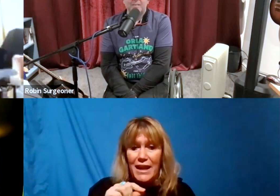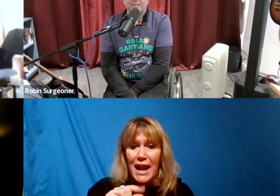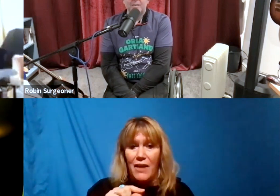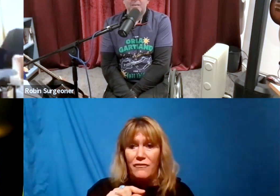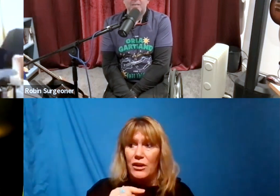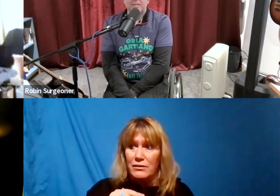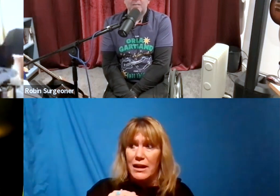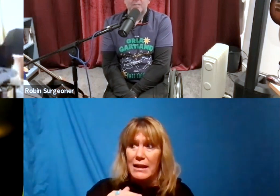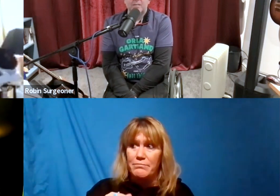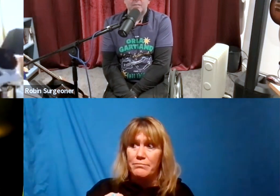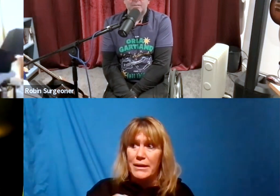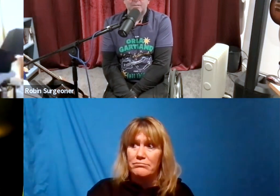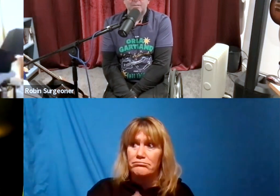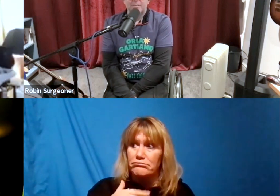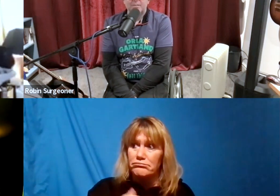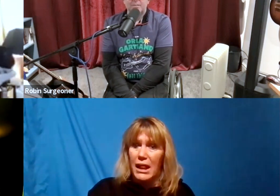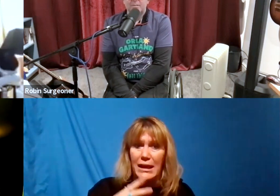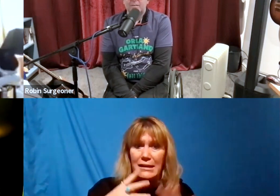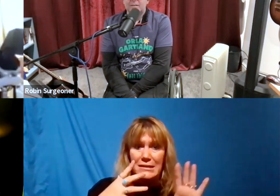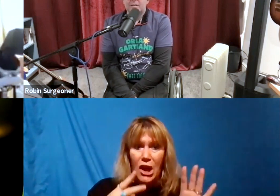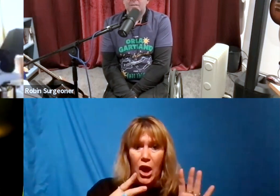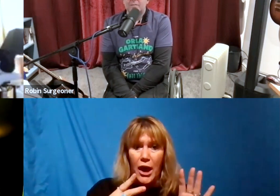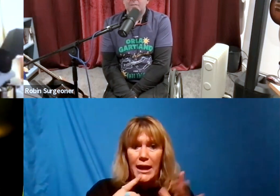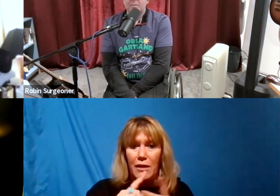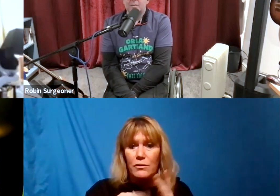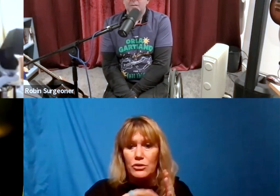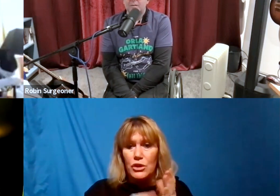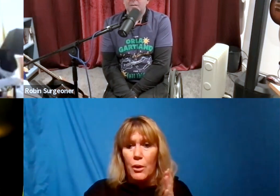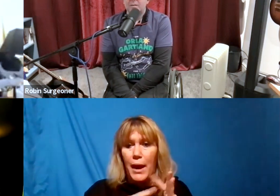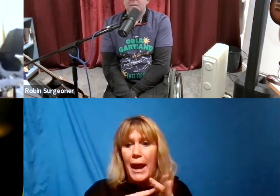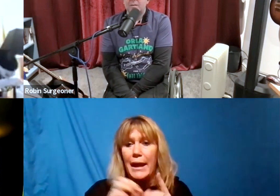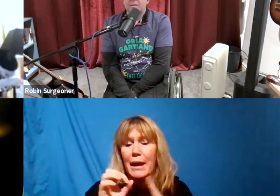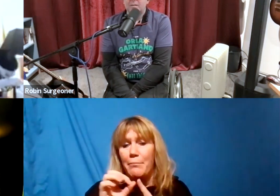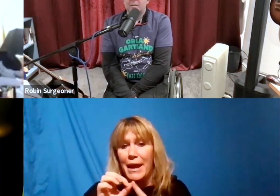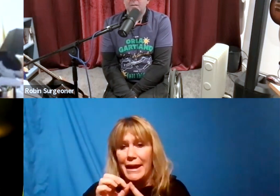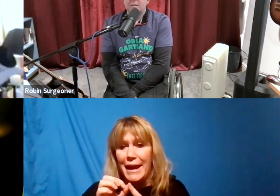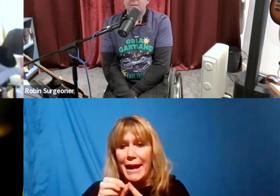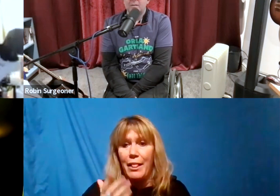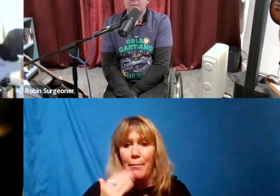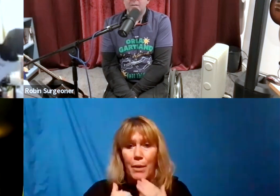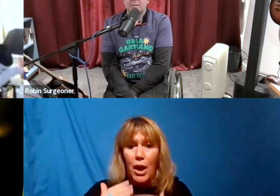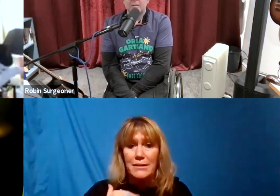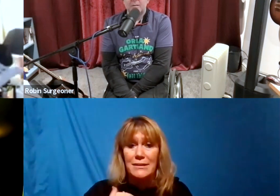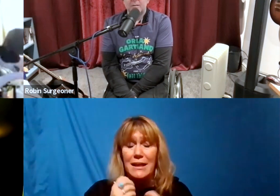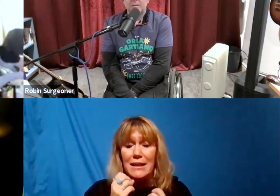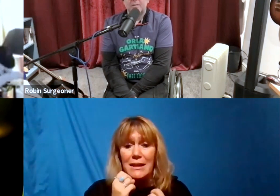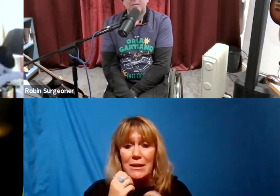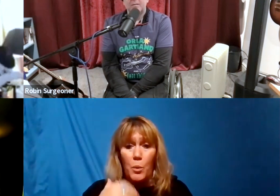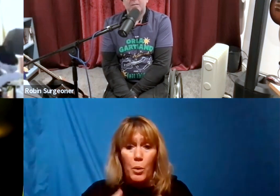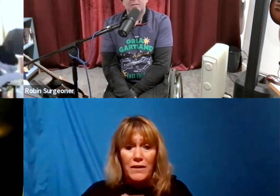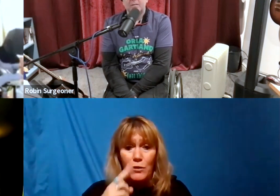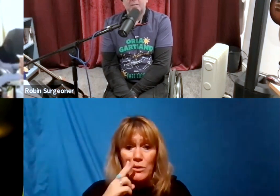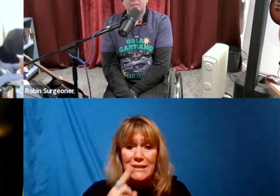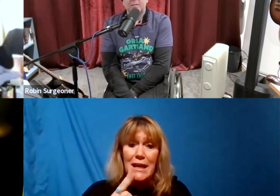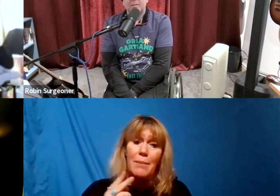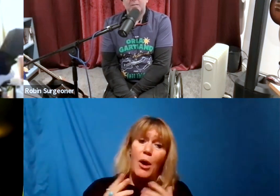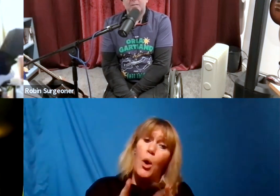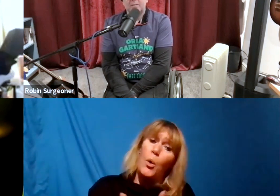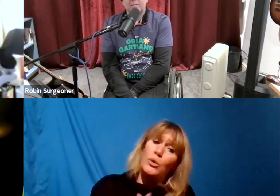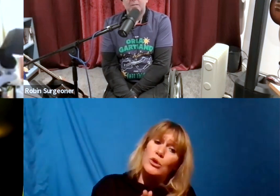I'll wake up and fall asleep dreaming of you every day. Don't forget. I know it's not always easy. And memories fade, with the passing of time. But I'll do all that I can, to keep our lives alive. And you make sure that you know.